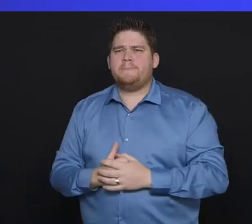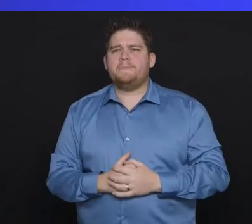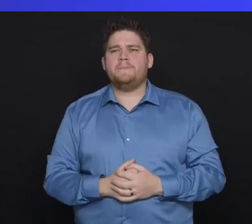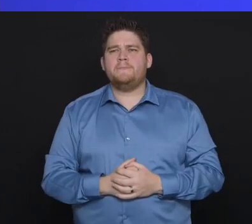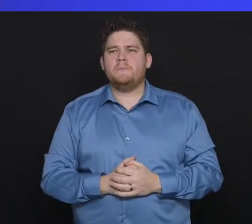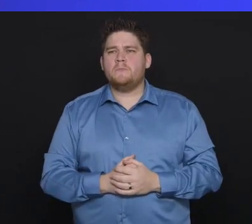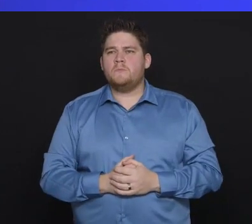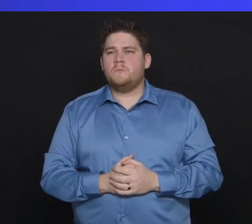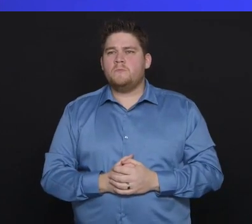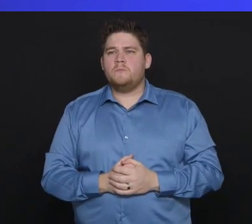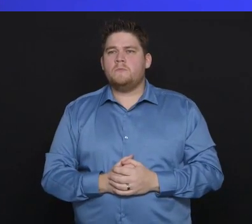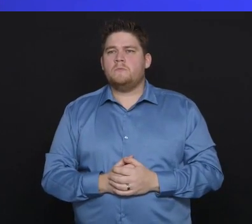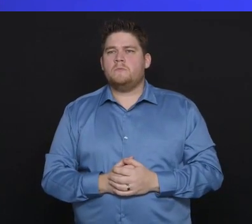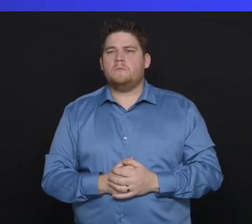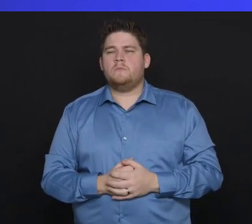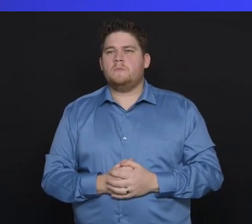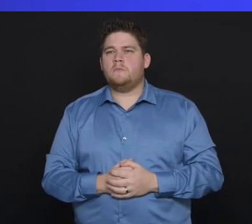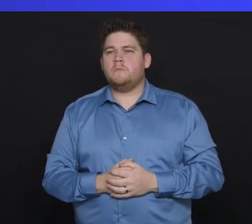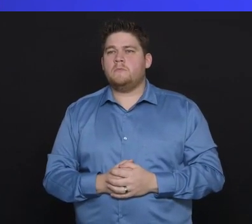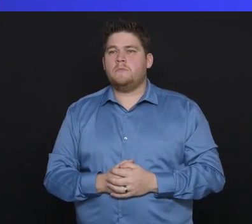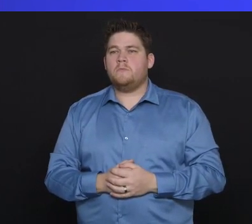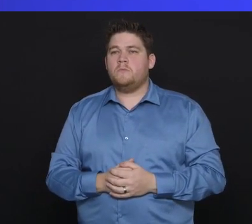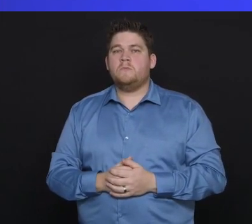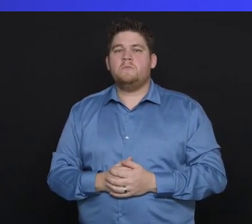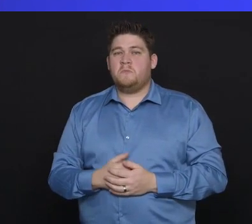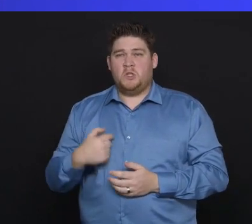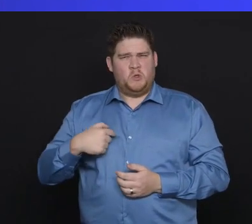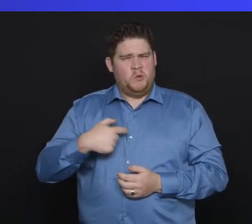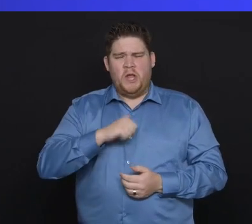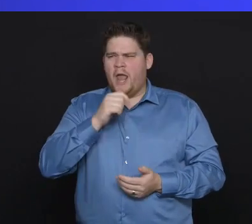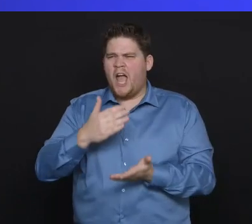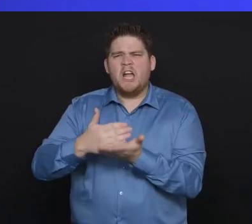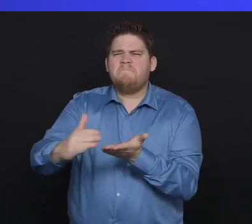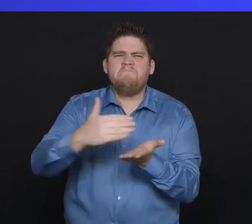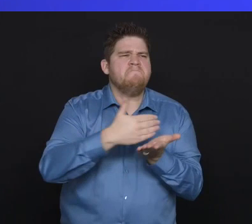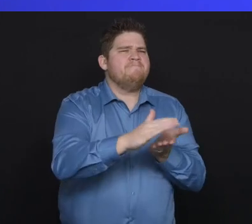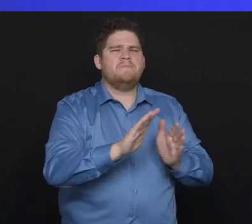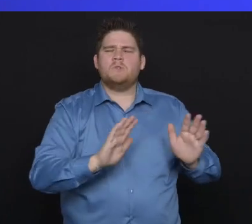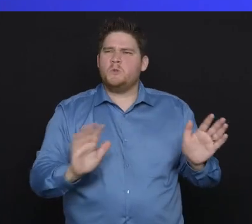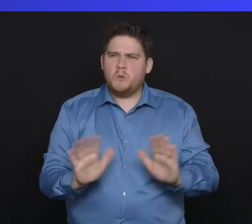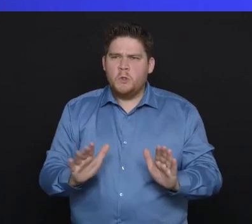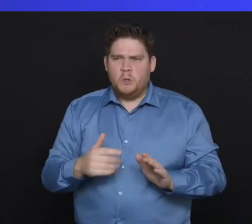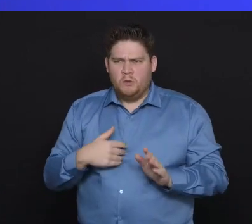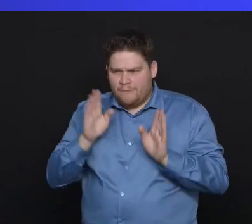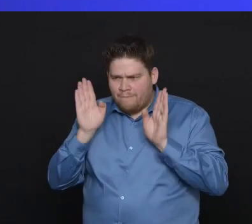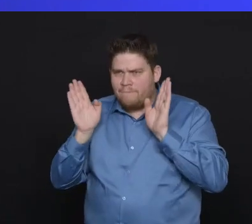We are not excluding people. We are focusing the testing on where we have . Where we do not know the